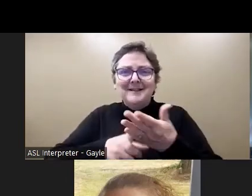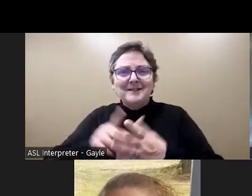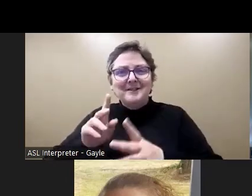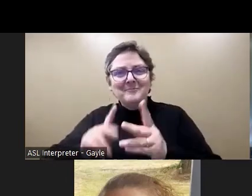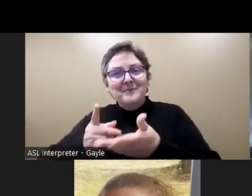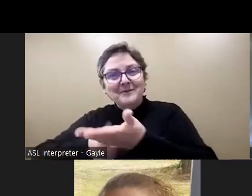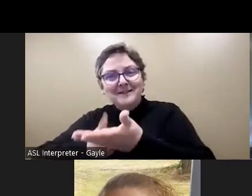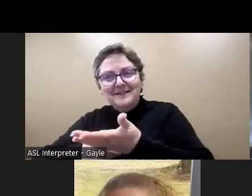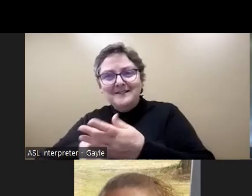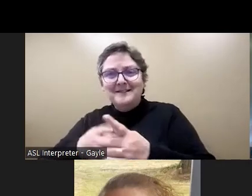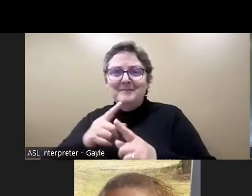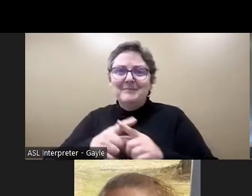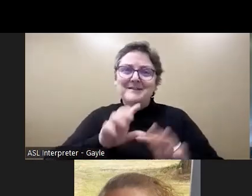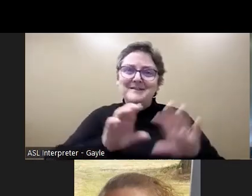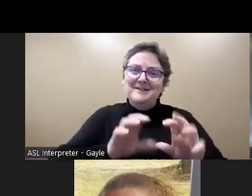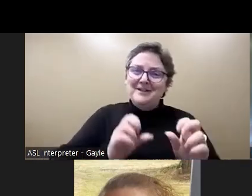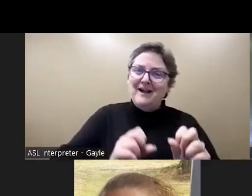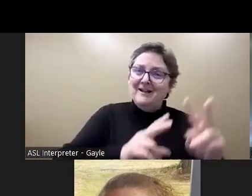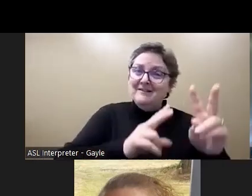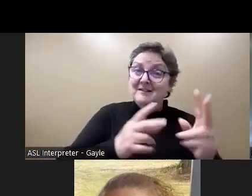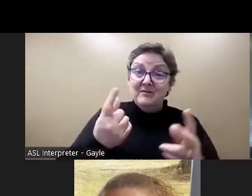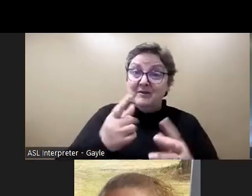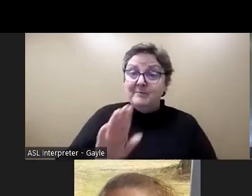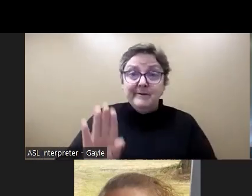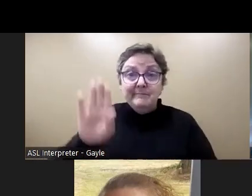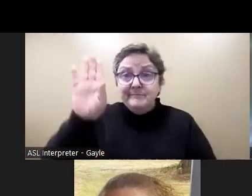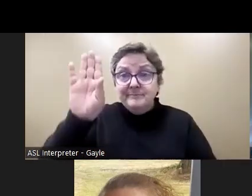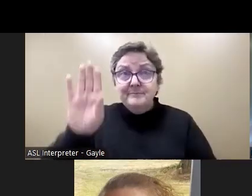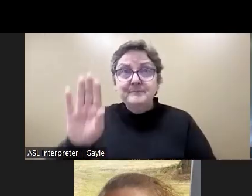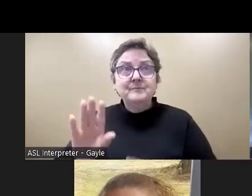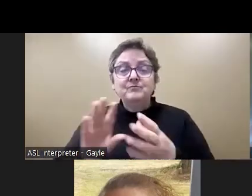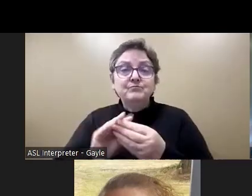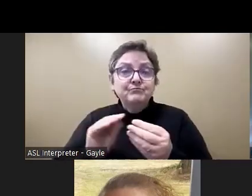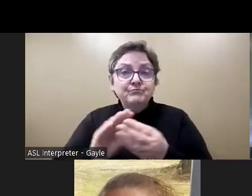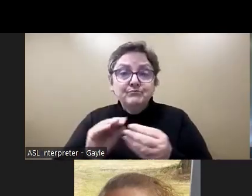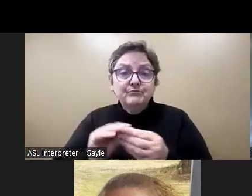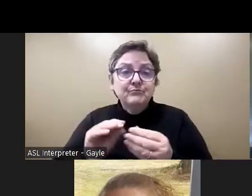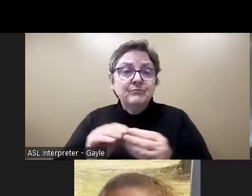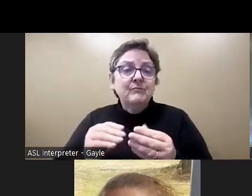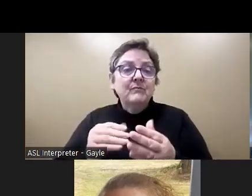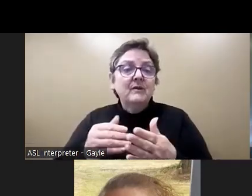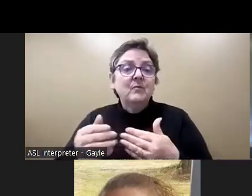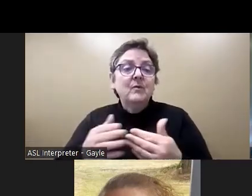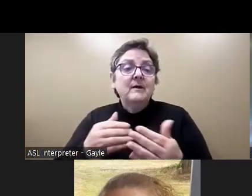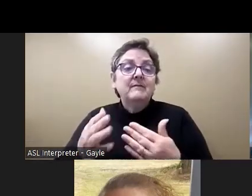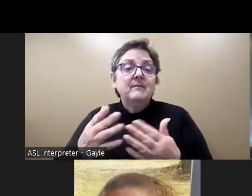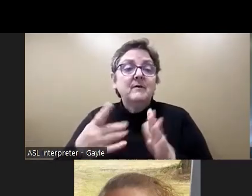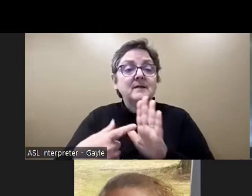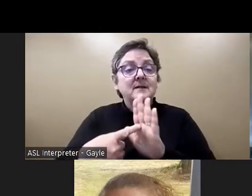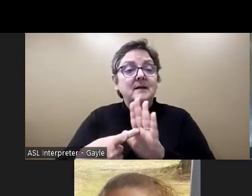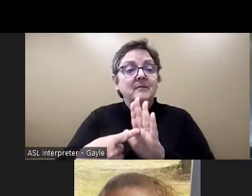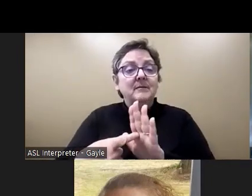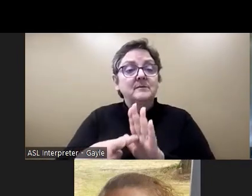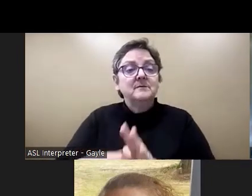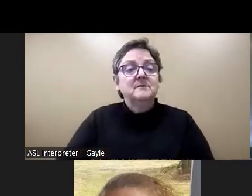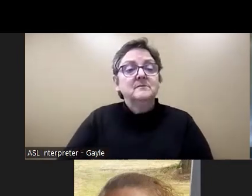If anyone wants to take the floor and expand a little bit on any of this examples, that would be excellent.